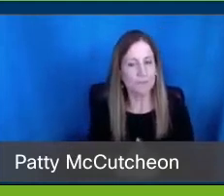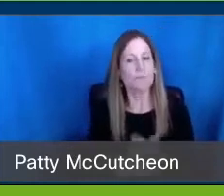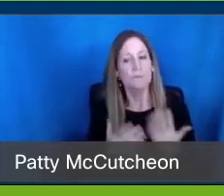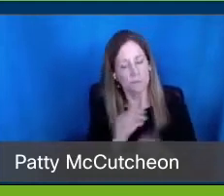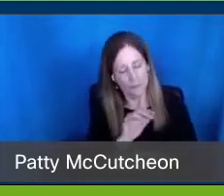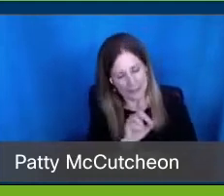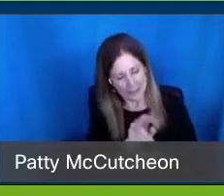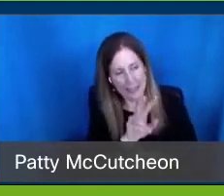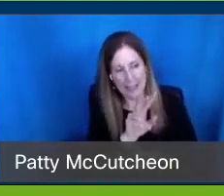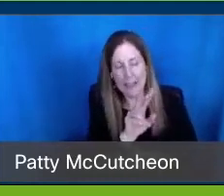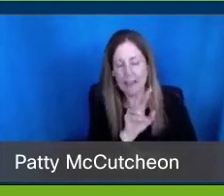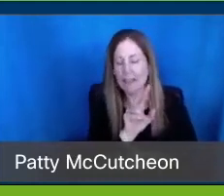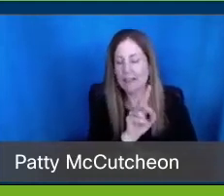You know, DEED--